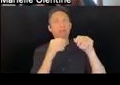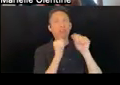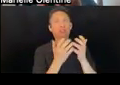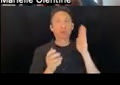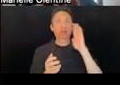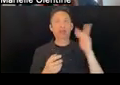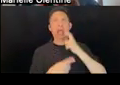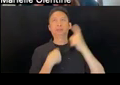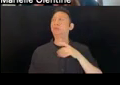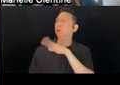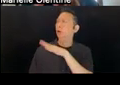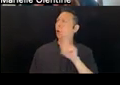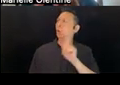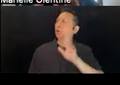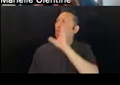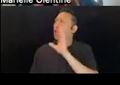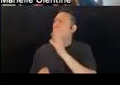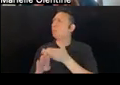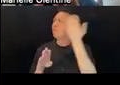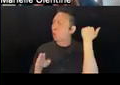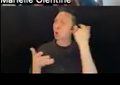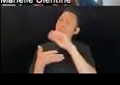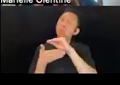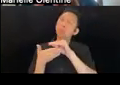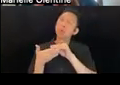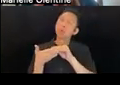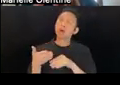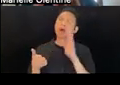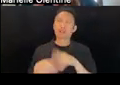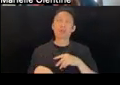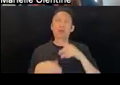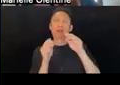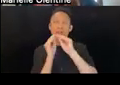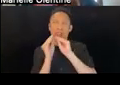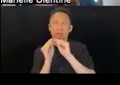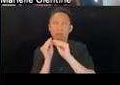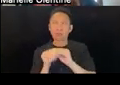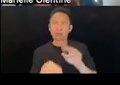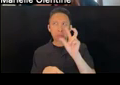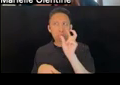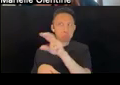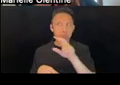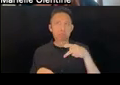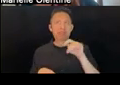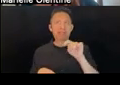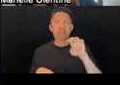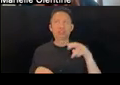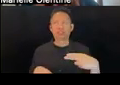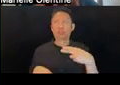network of relationships that we now have, and because we were interfacing with festivals directly.